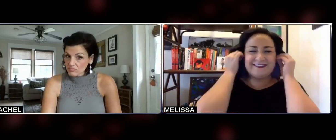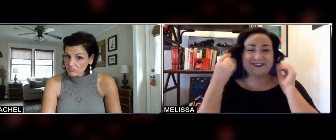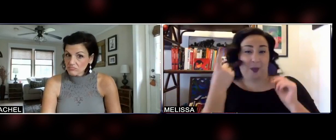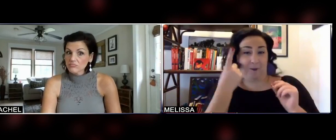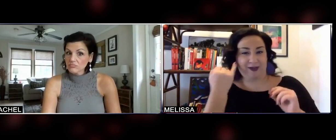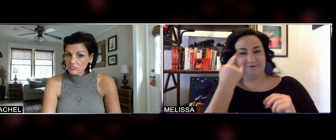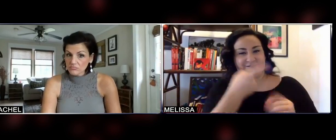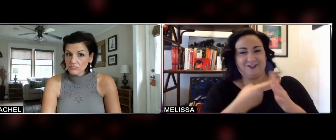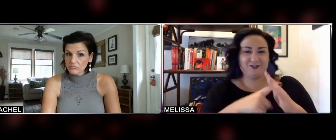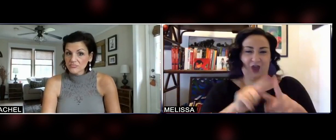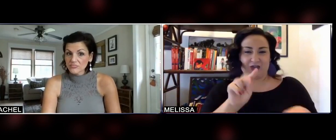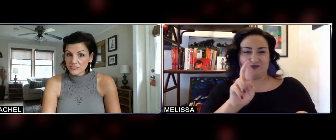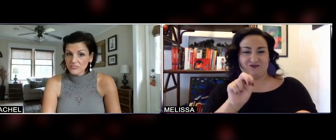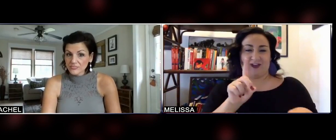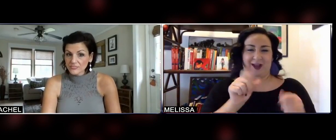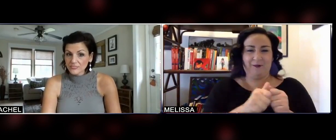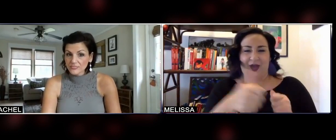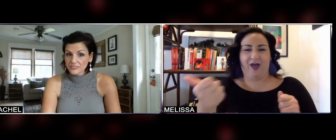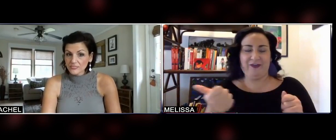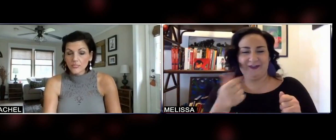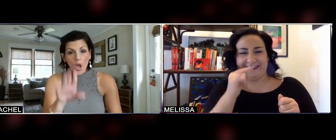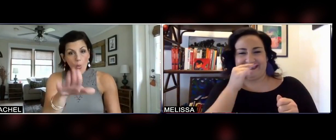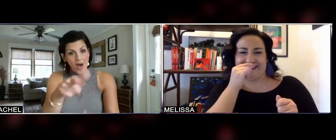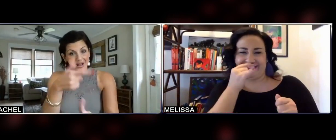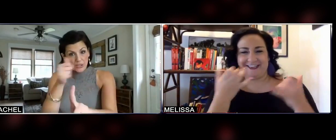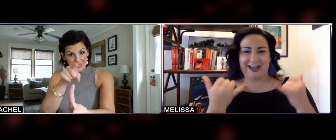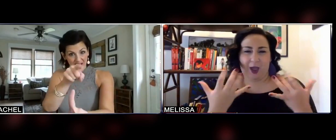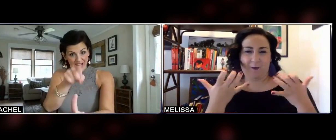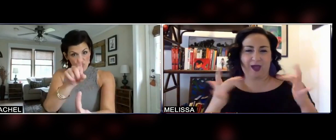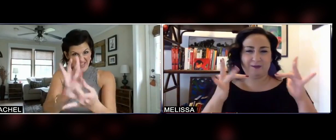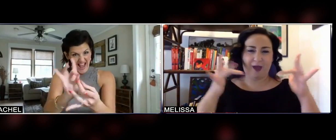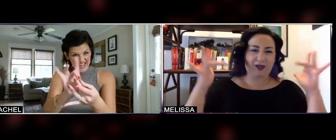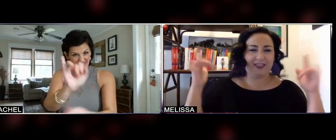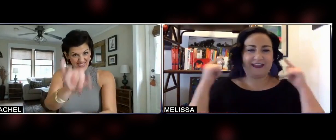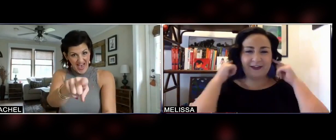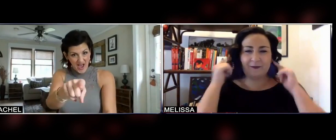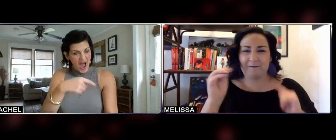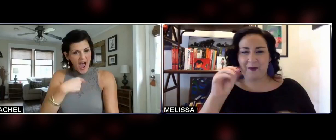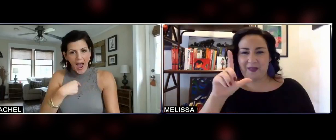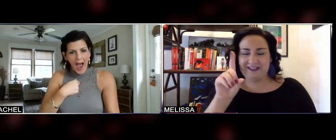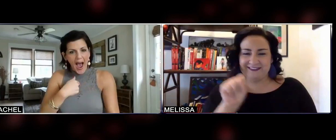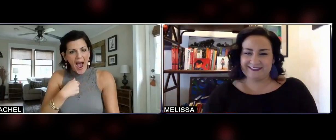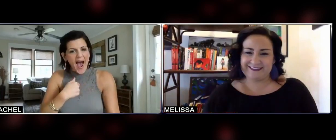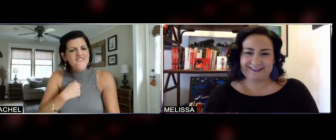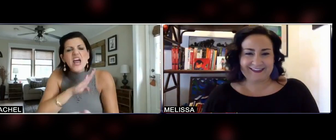I wonder if she's started a trend with kids who will want sparkly hearing aid molds like her.